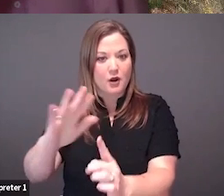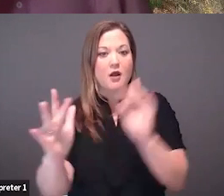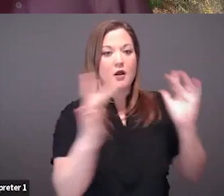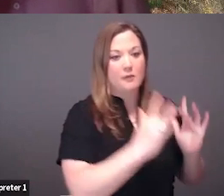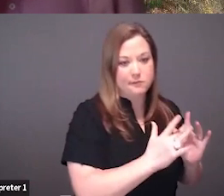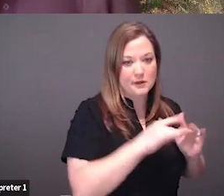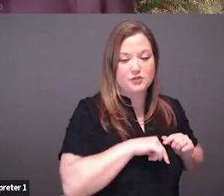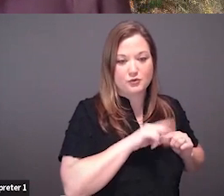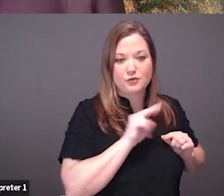I was curious about that.